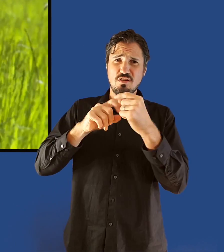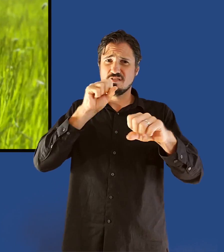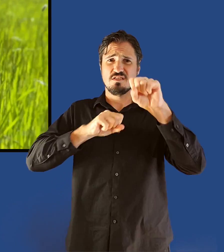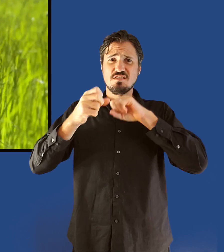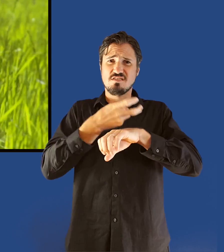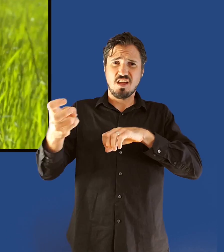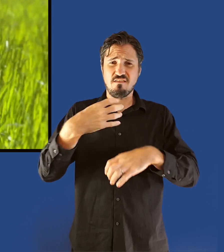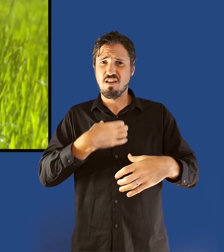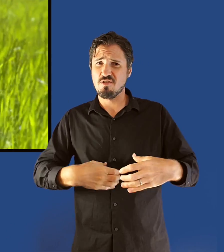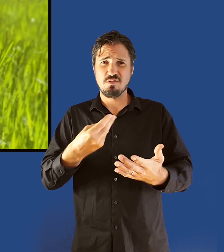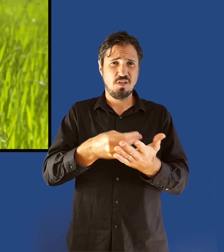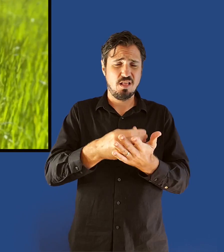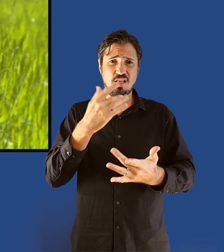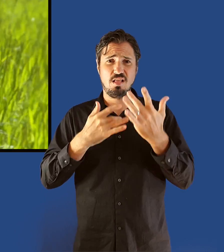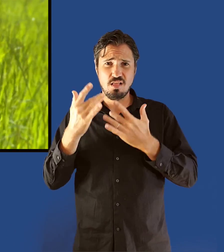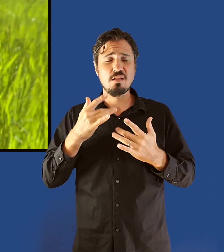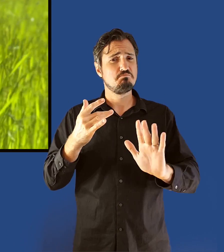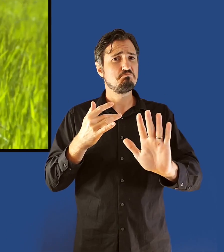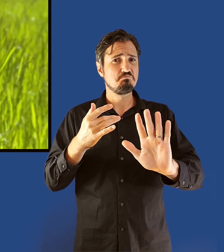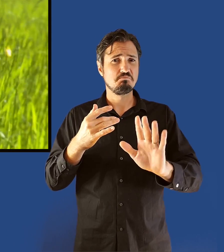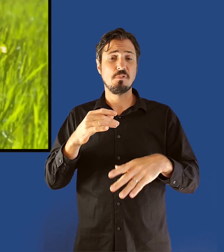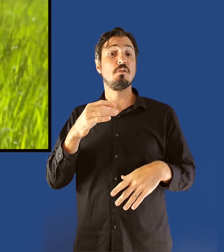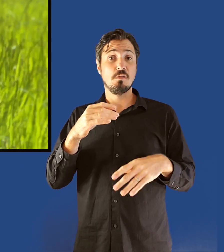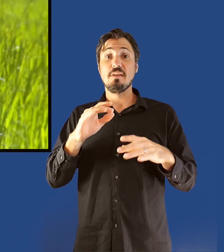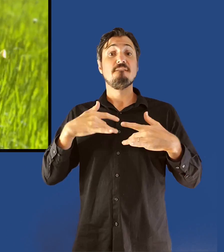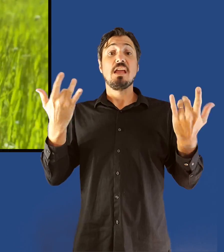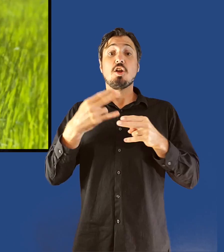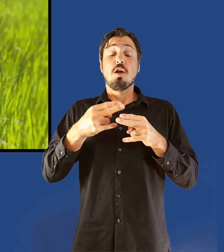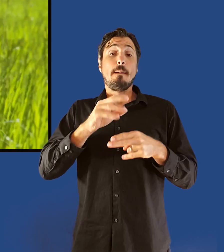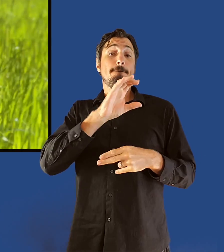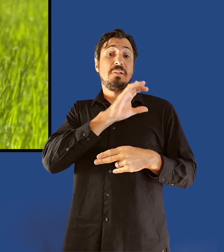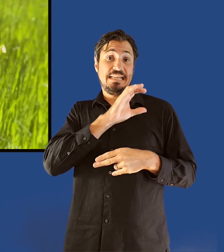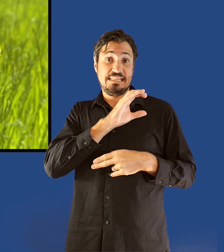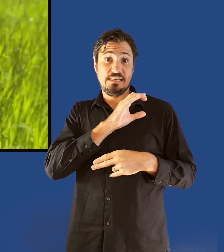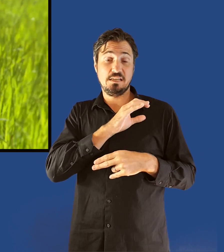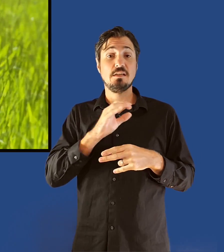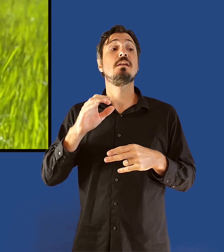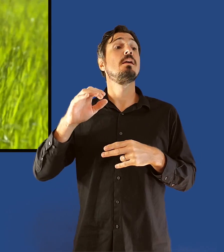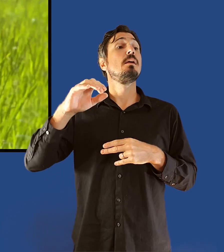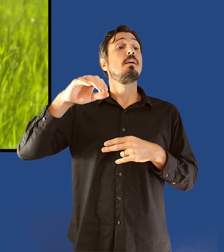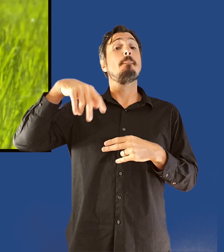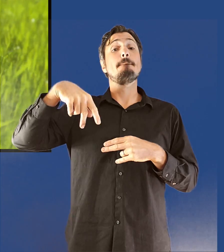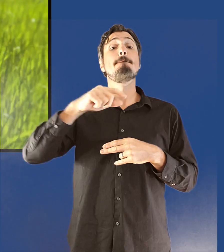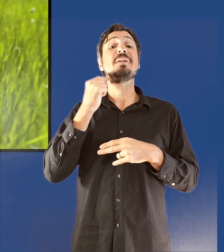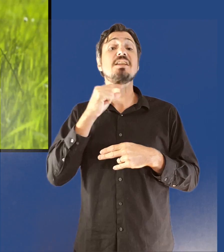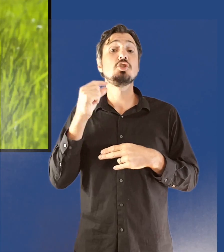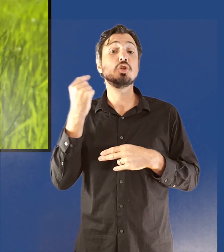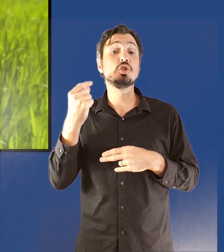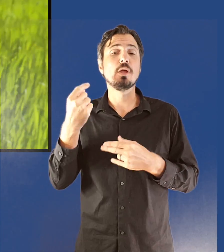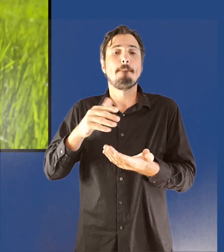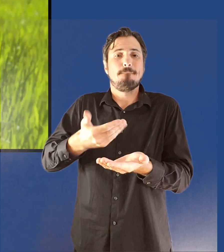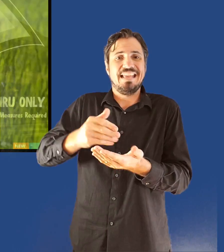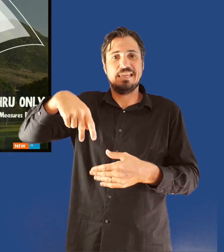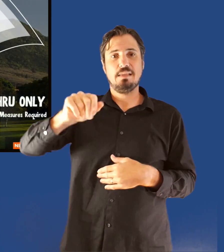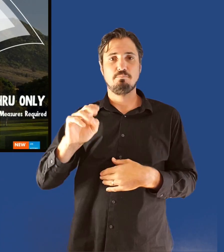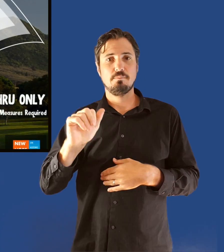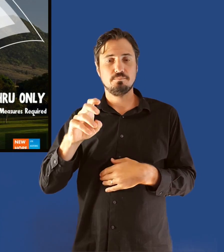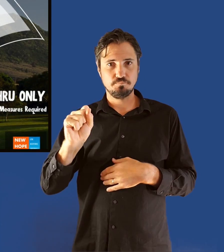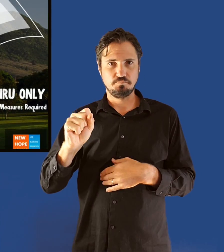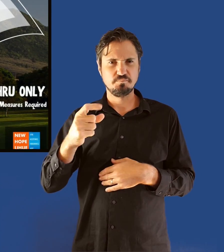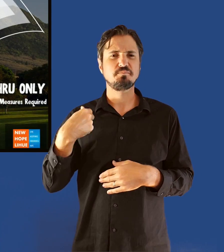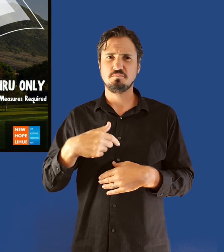Police, Pastors and Pancakes is an opportunity for KPD to partner alongside our faith-based community to continue to serve people,